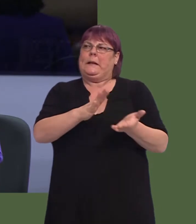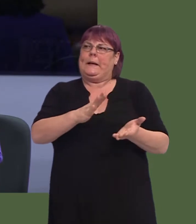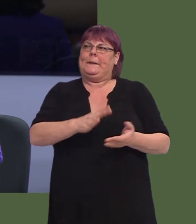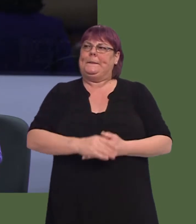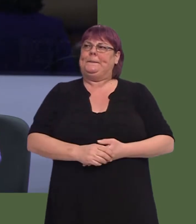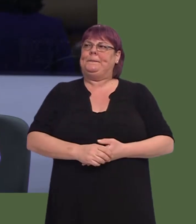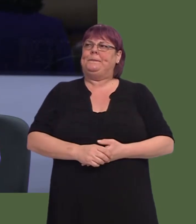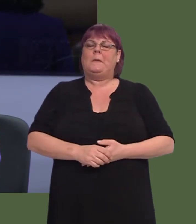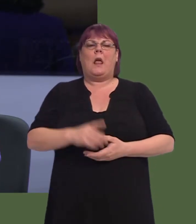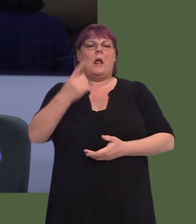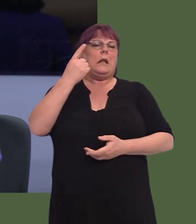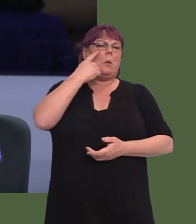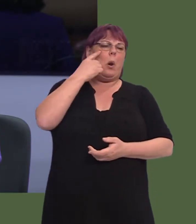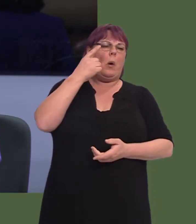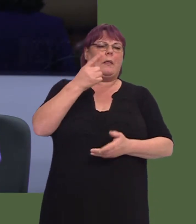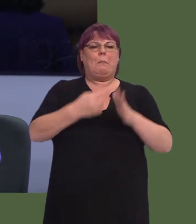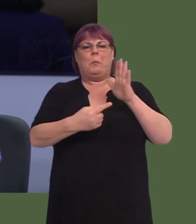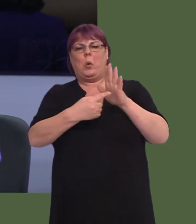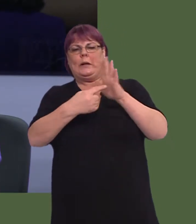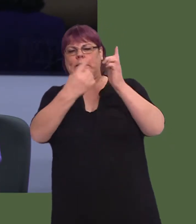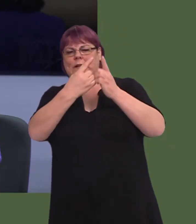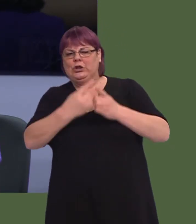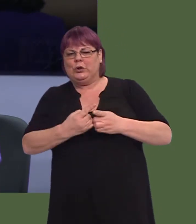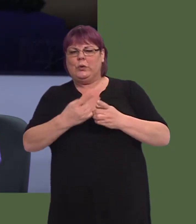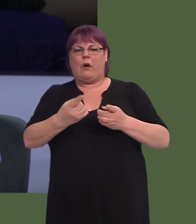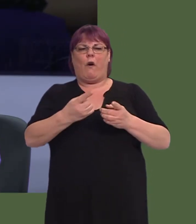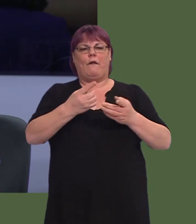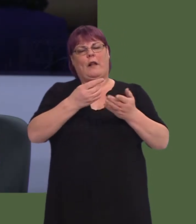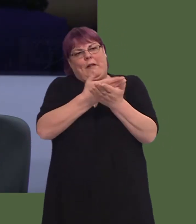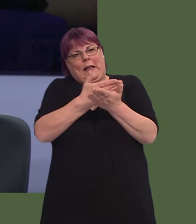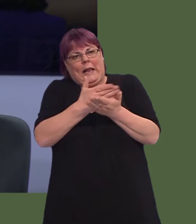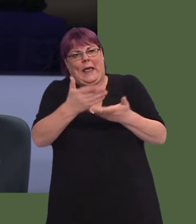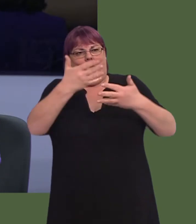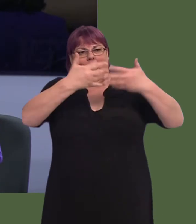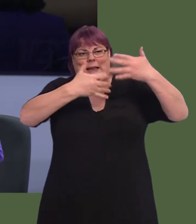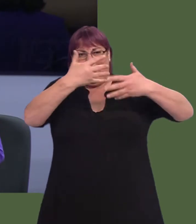fiundamental issues of financial probity and auditable accountability, which the auditor